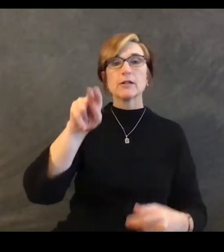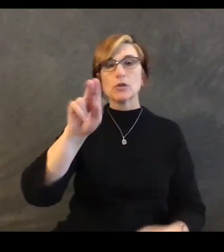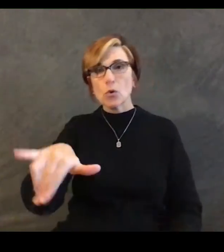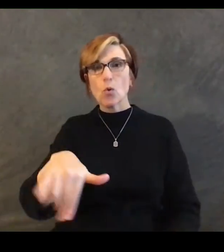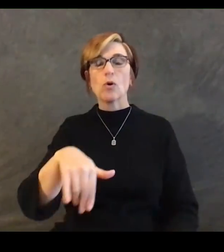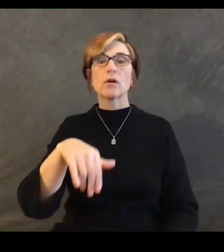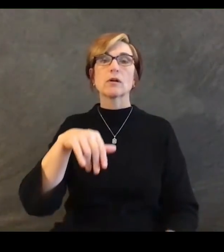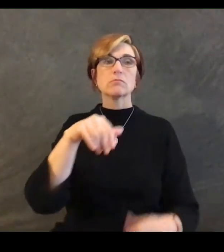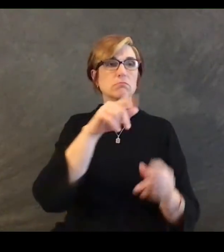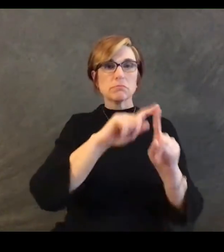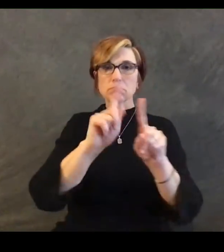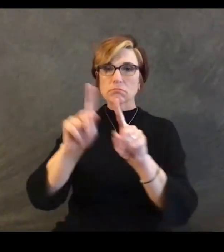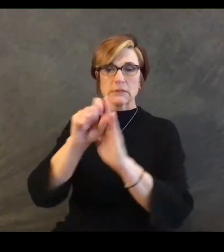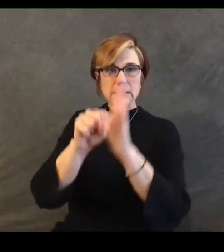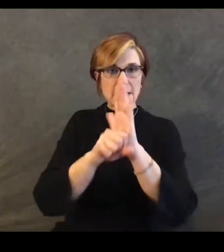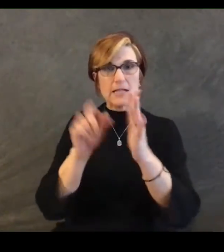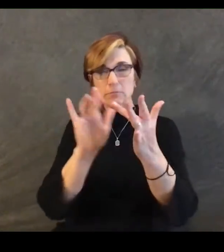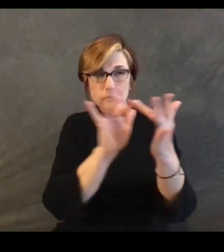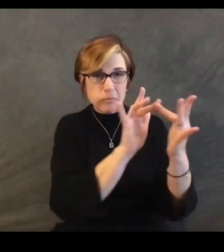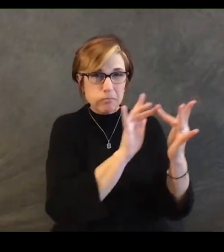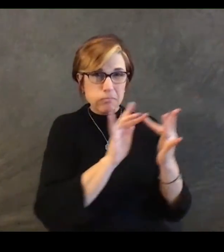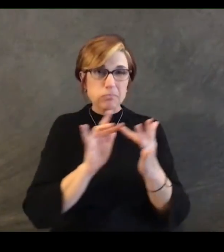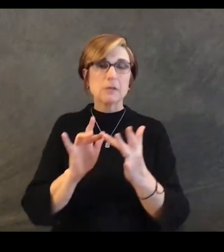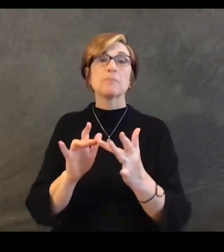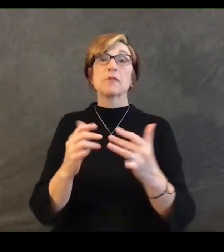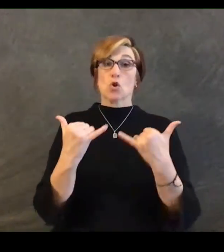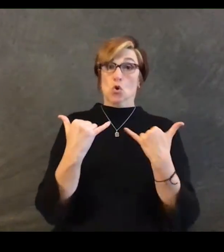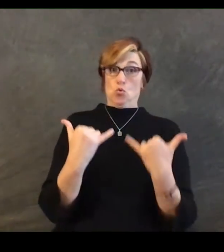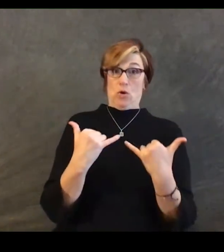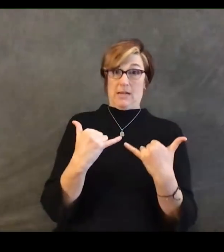they're States at the present moment the president has declared 29 major disaster